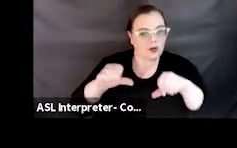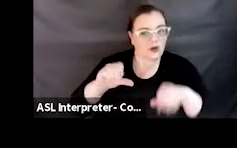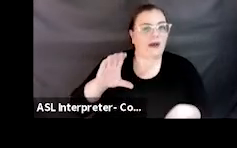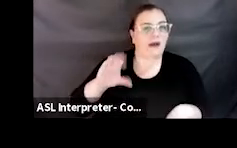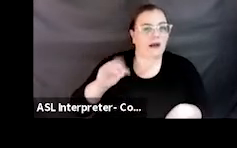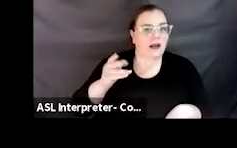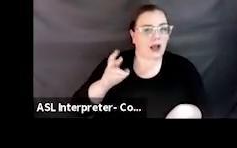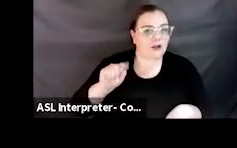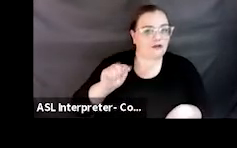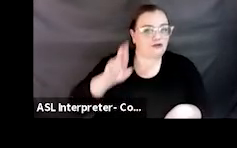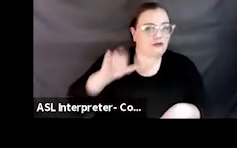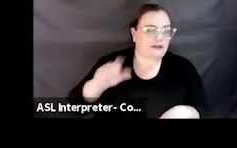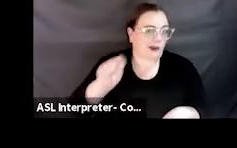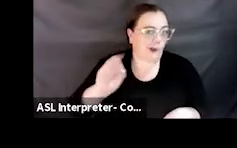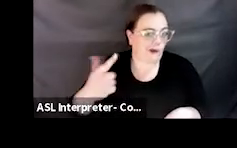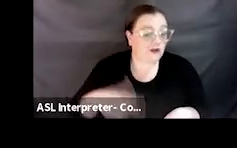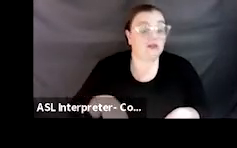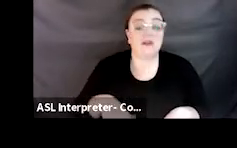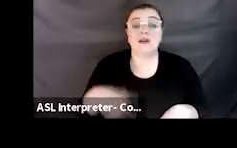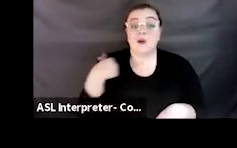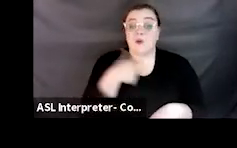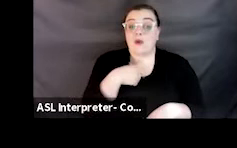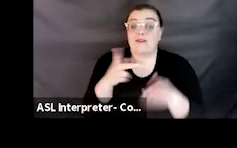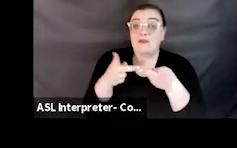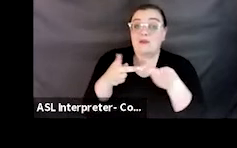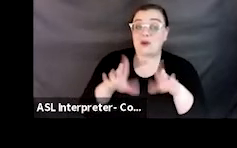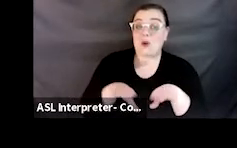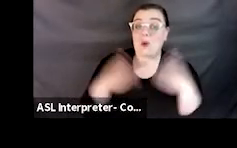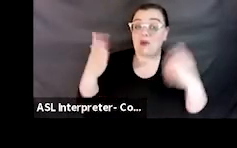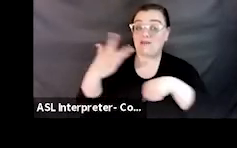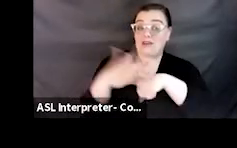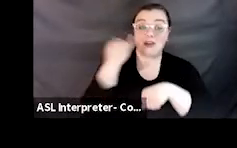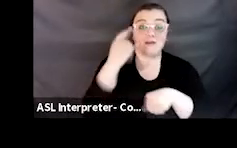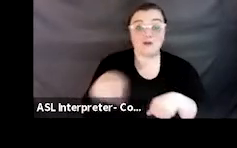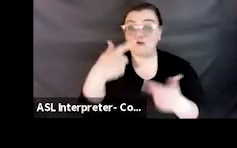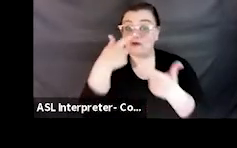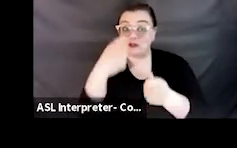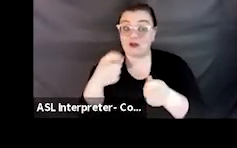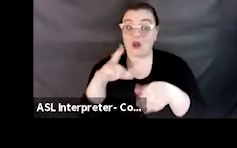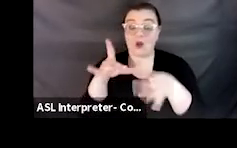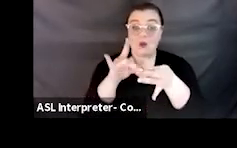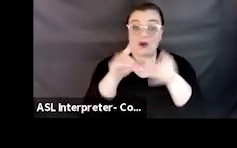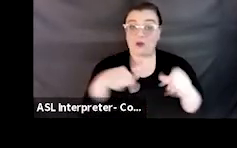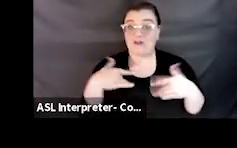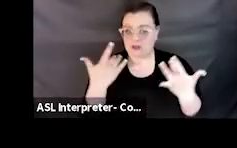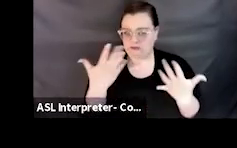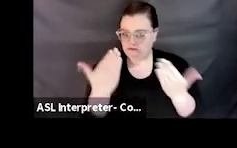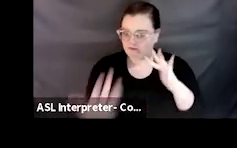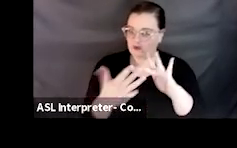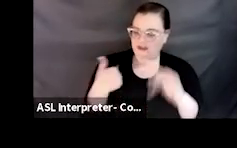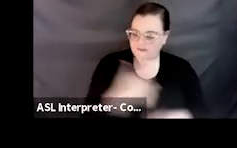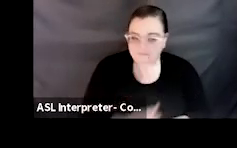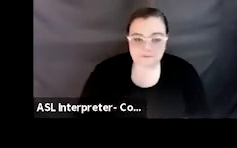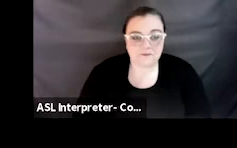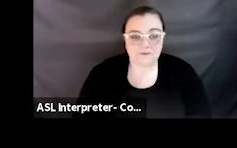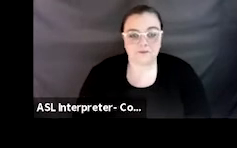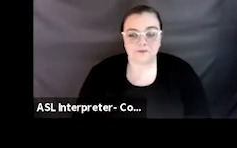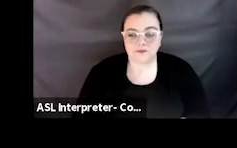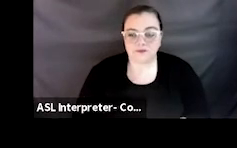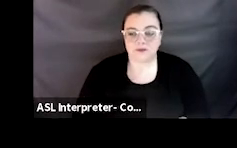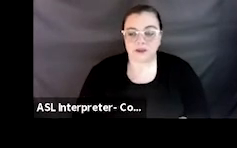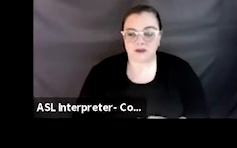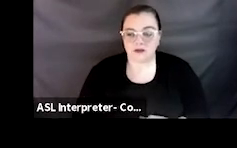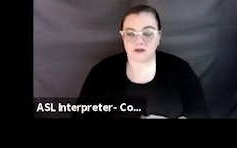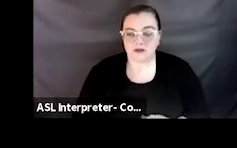Heidi Rosofsky: So call it EarthquakeCountry.org we also have an open position so anyone who's interested in doing ShakeOut and tsunami events coordinating them we'd be we'd love to talk to you next.